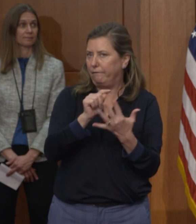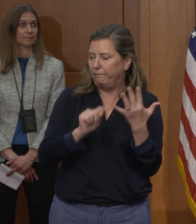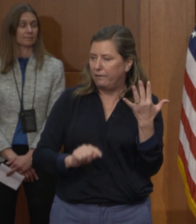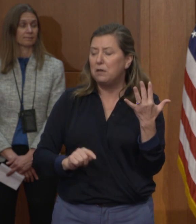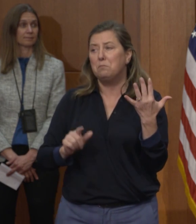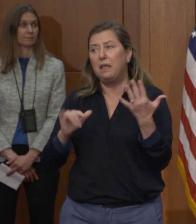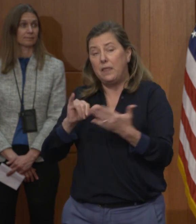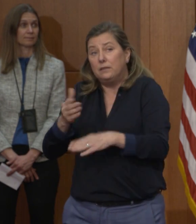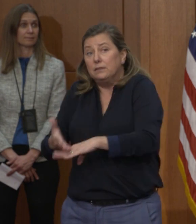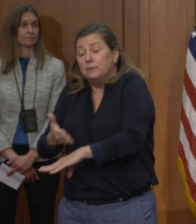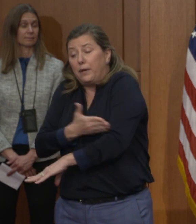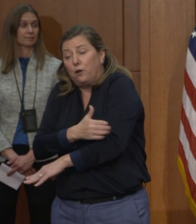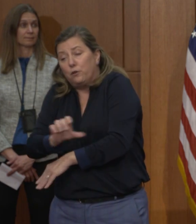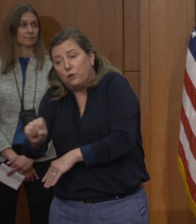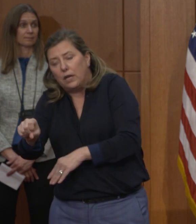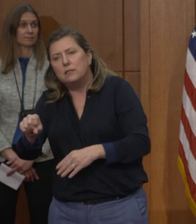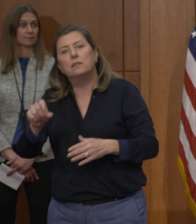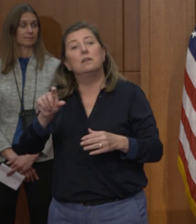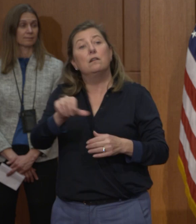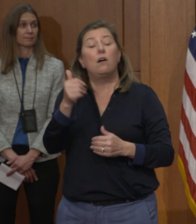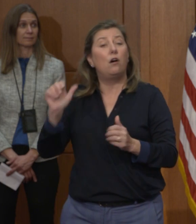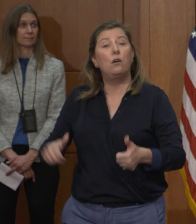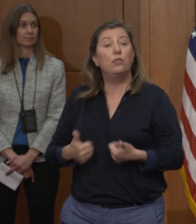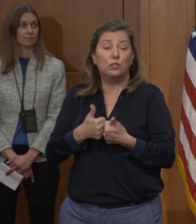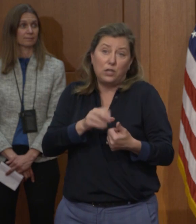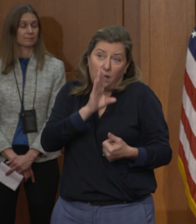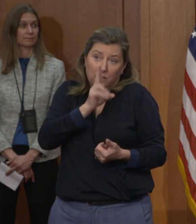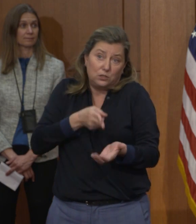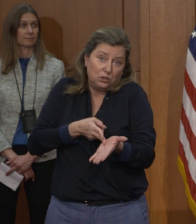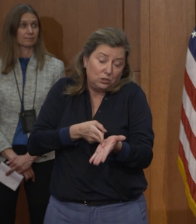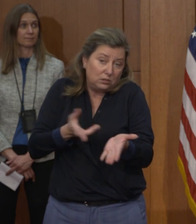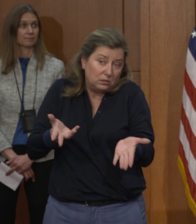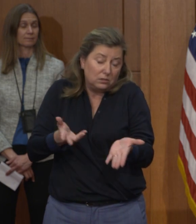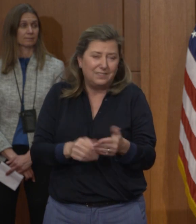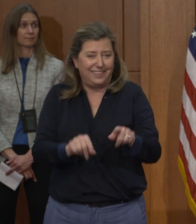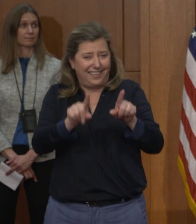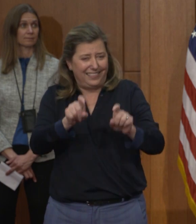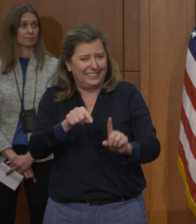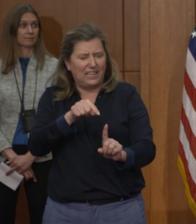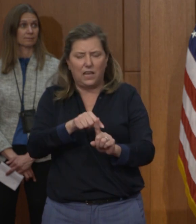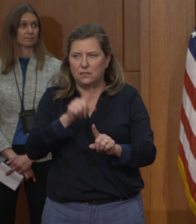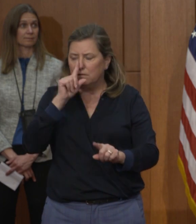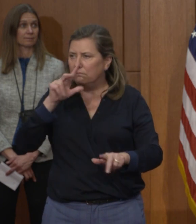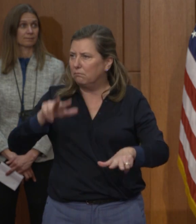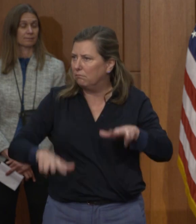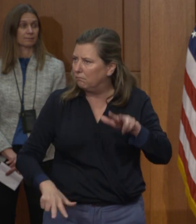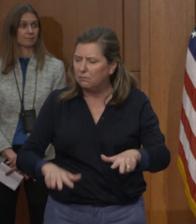has been organized as kind of collaborating. Um, and one of the, I guess one of the, uh, challenges that we've had,